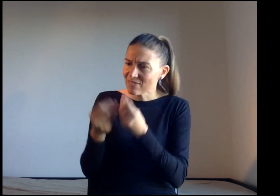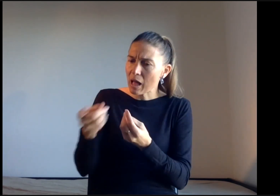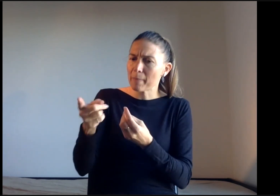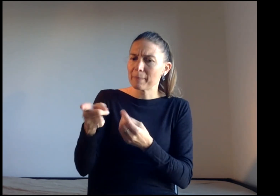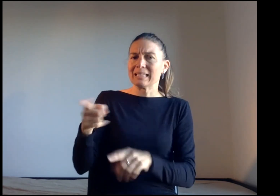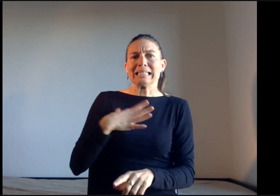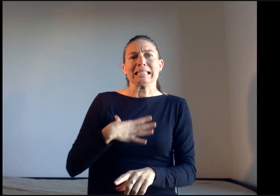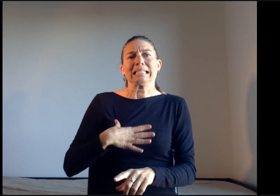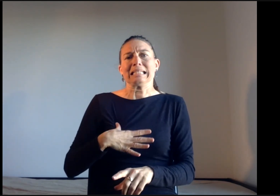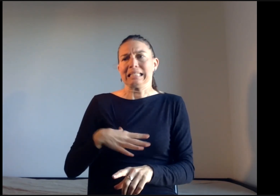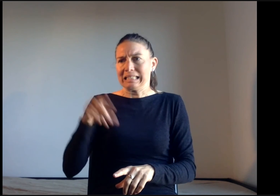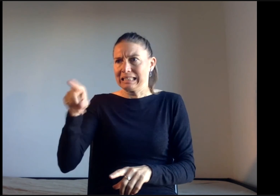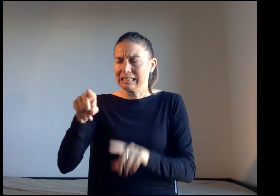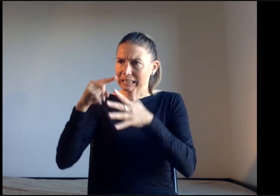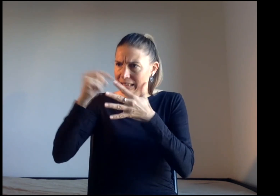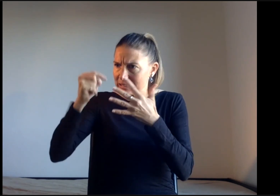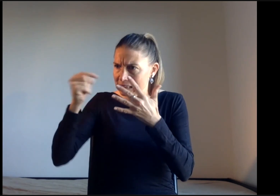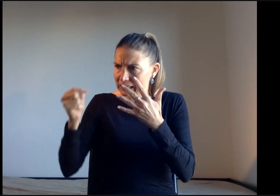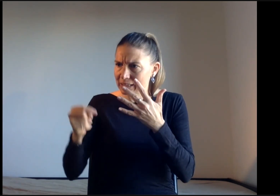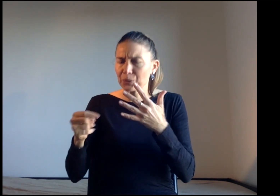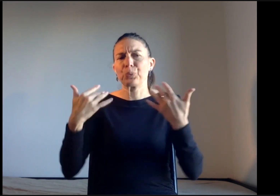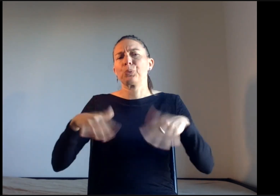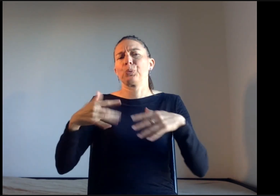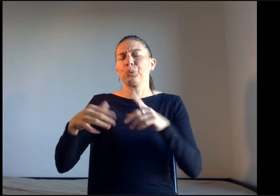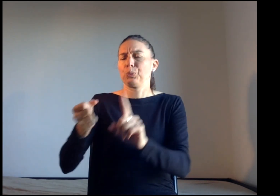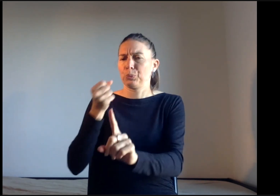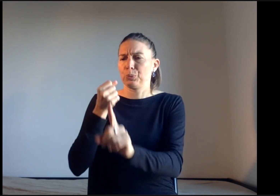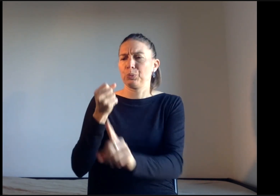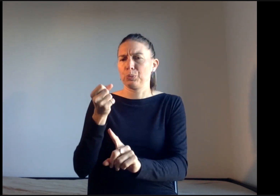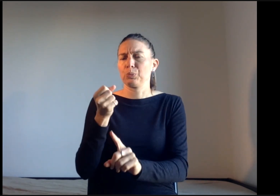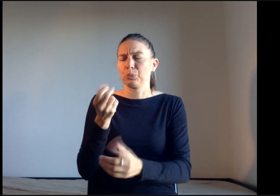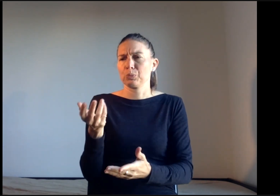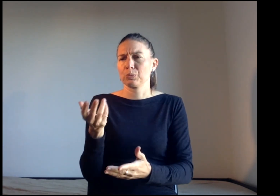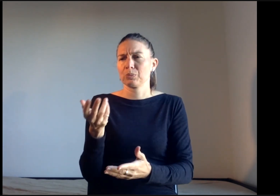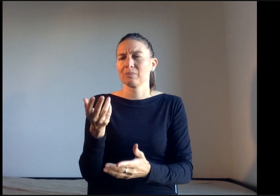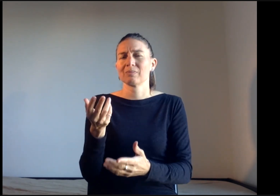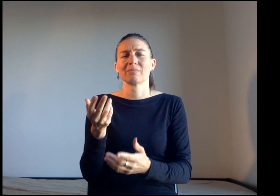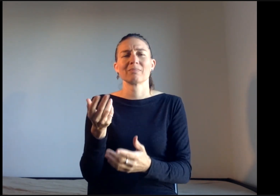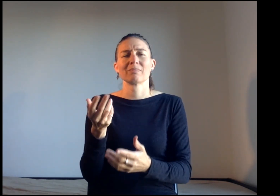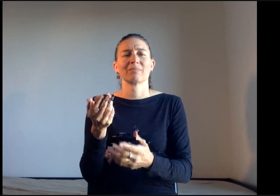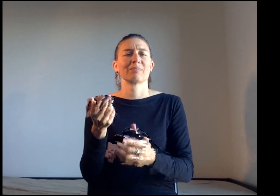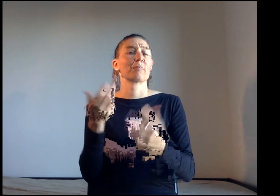because there is a risk indeed, the loss of financial stability, physical and mental health.